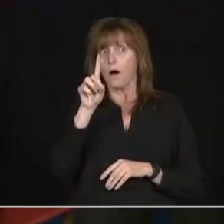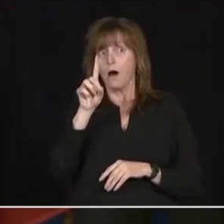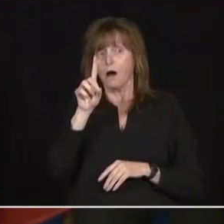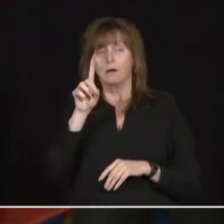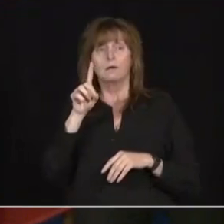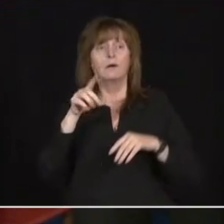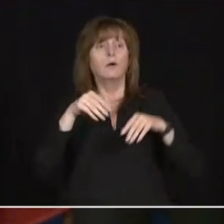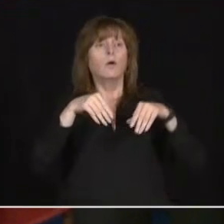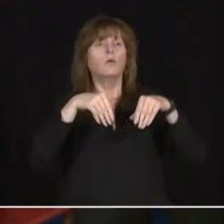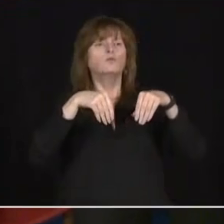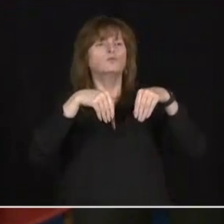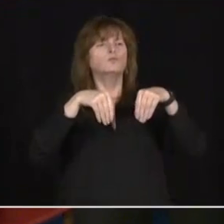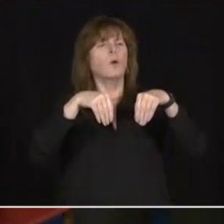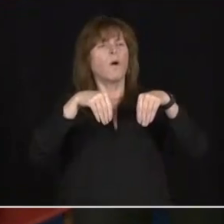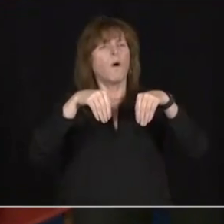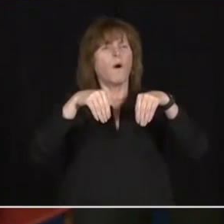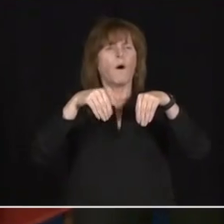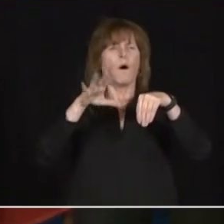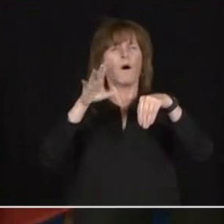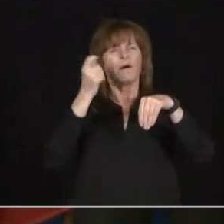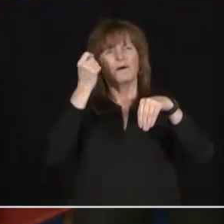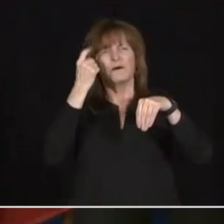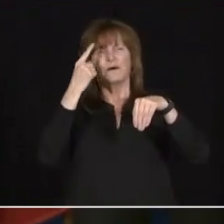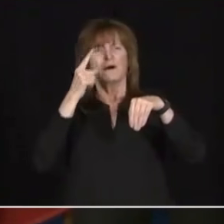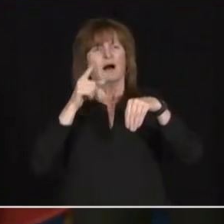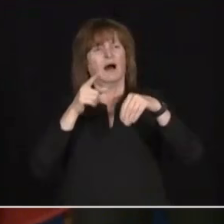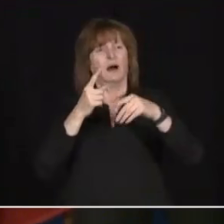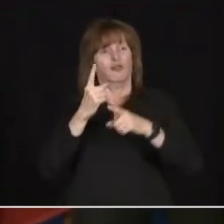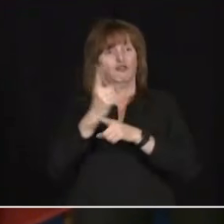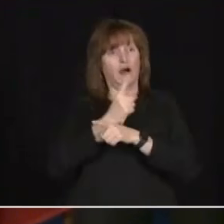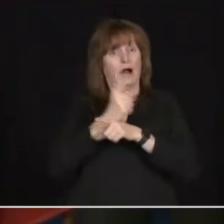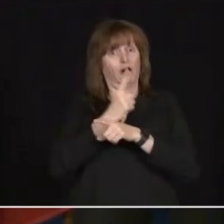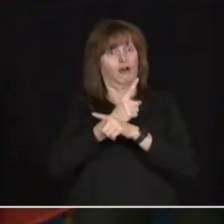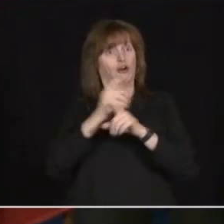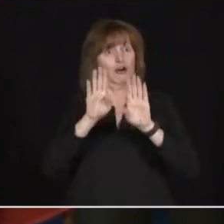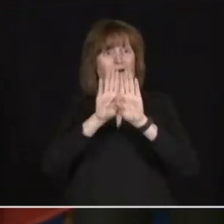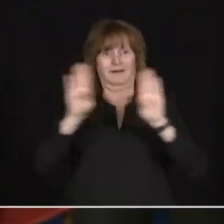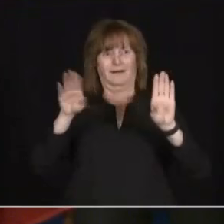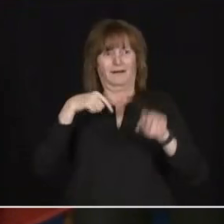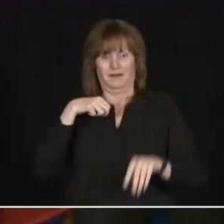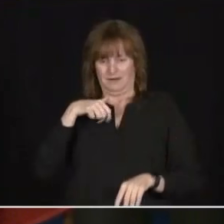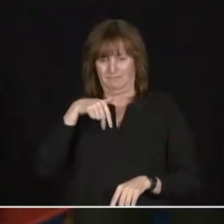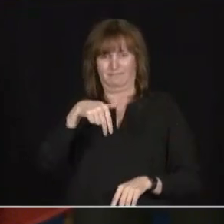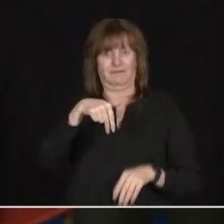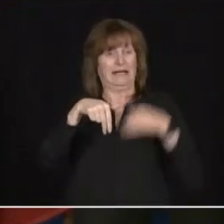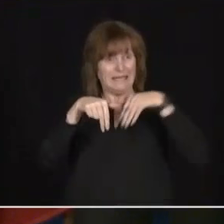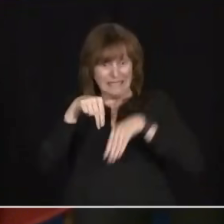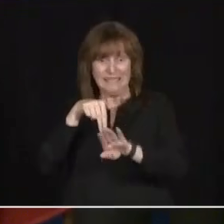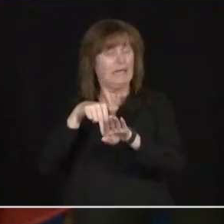stores with a street entrance will be allowed to provide kerbside pick-up. They will have to respect public